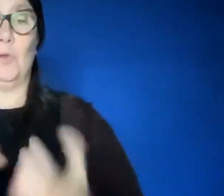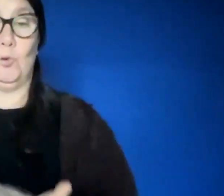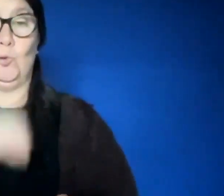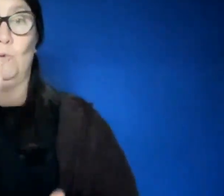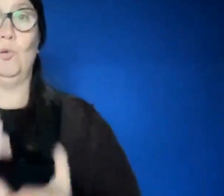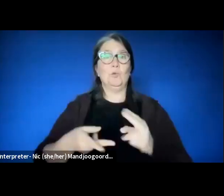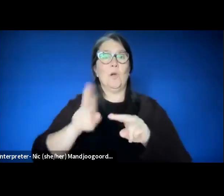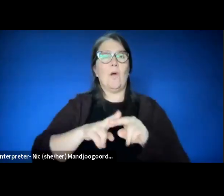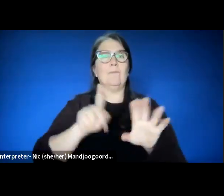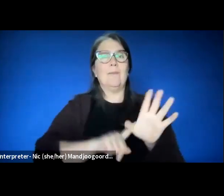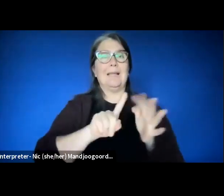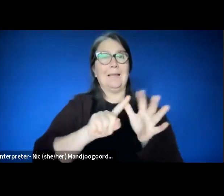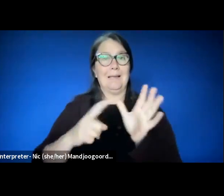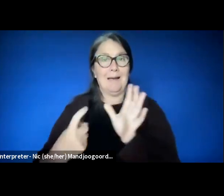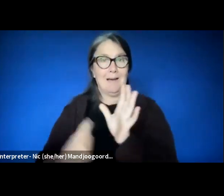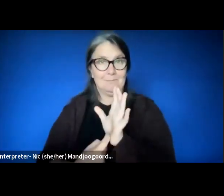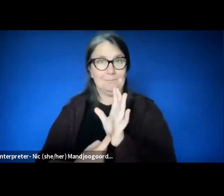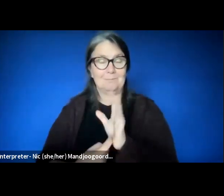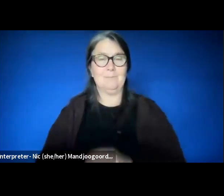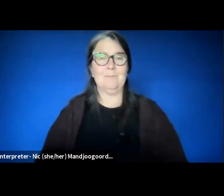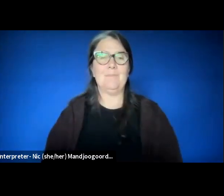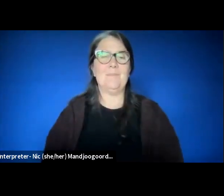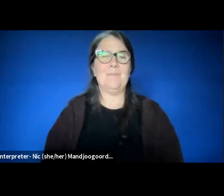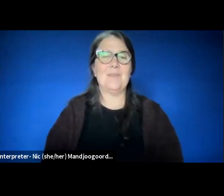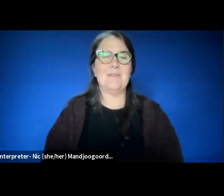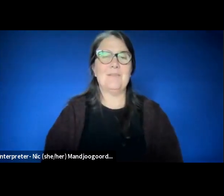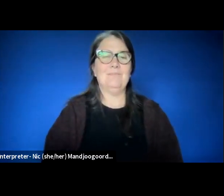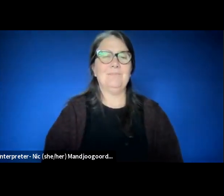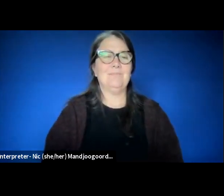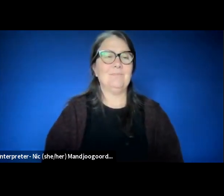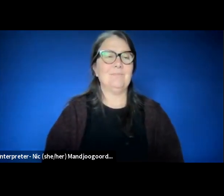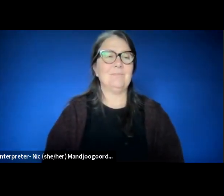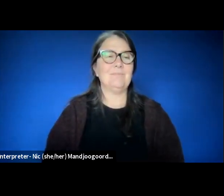generation student of the year.